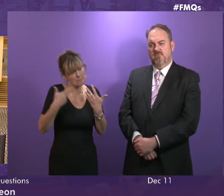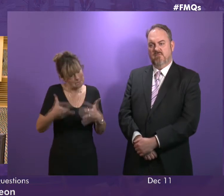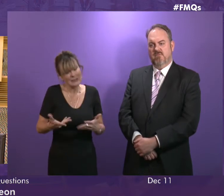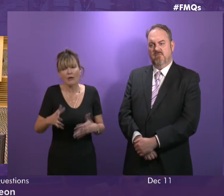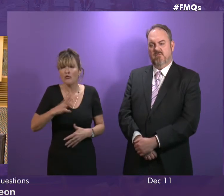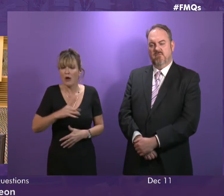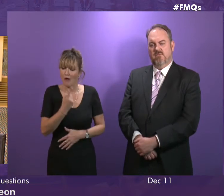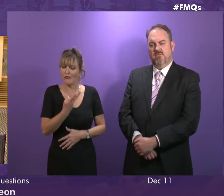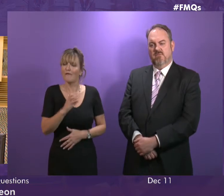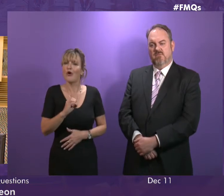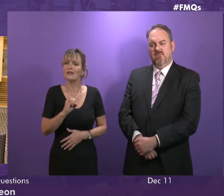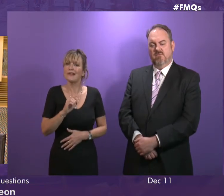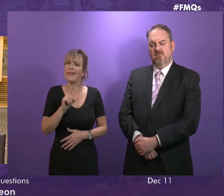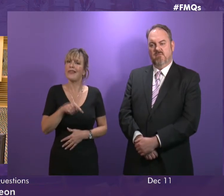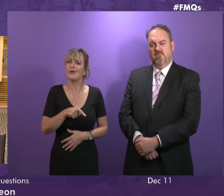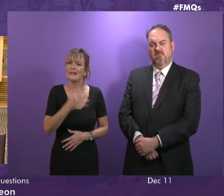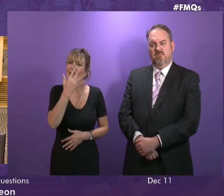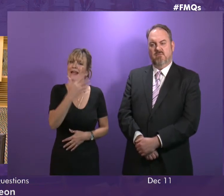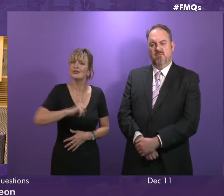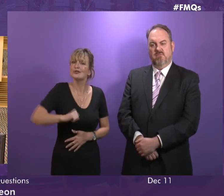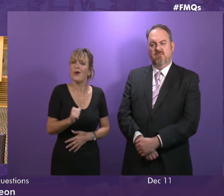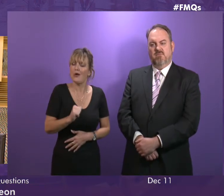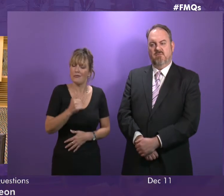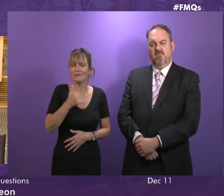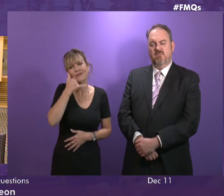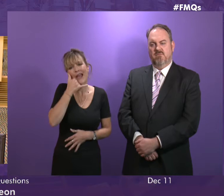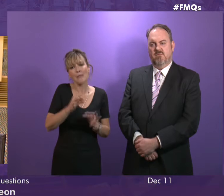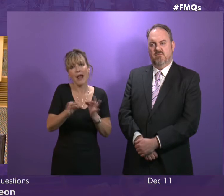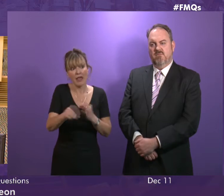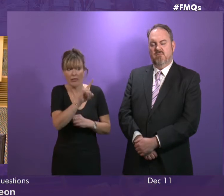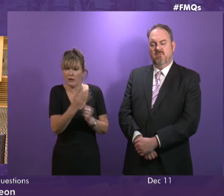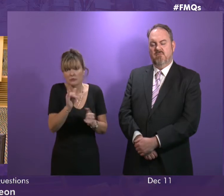provided £140,000 to Age Scotland’s helpline, which is a vital link for some older people.